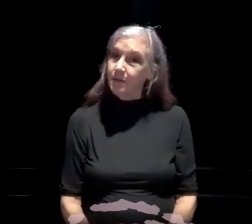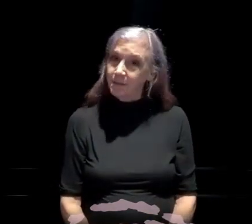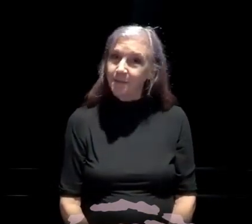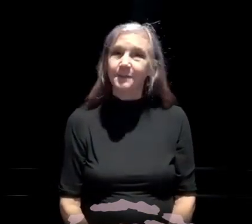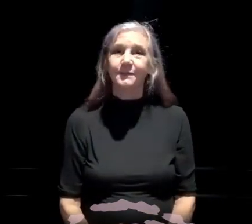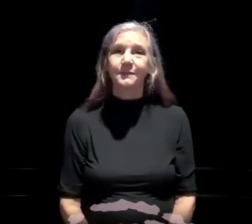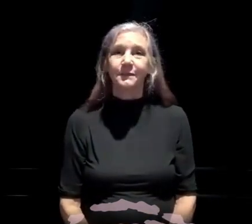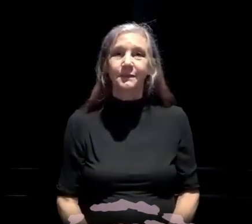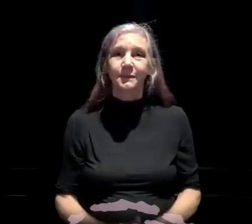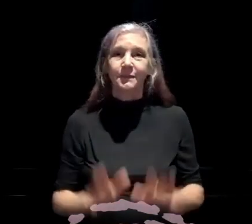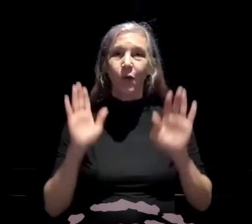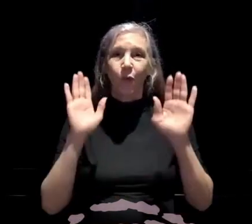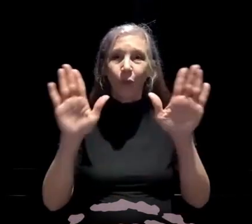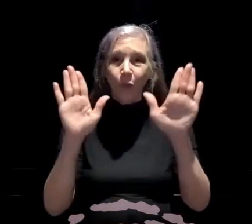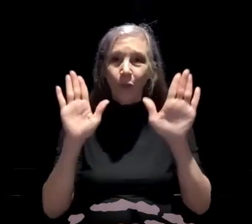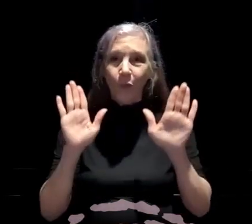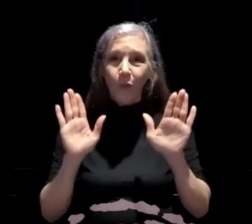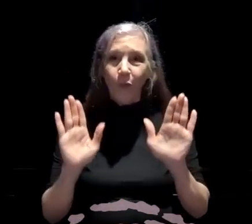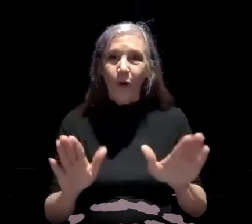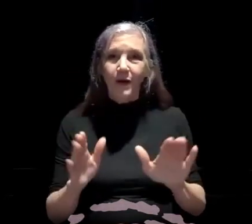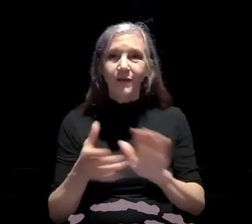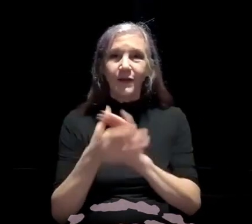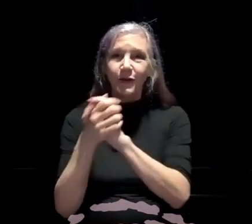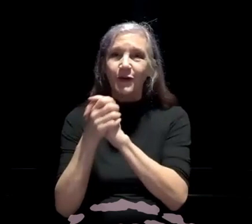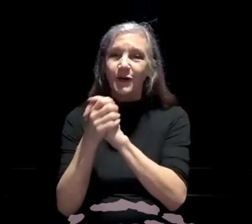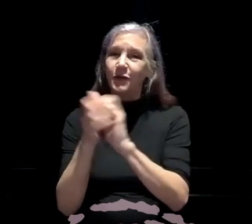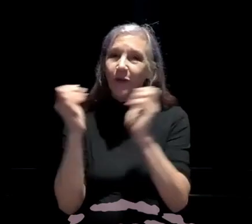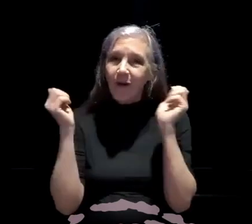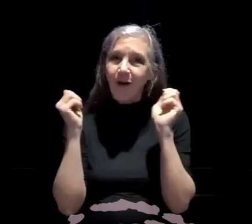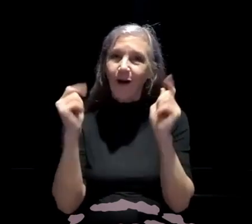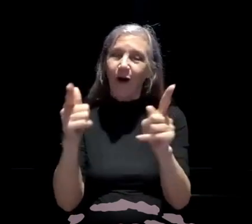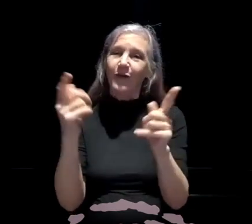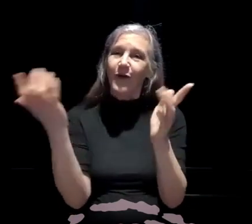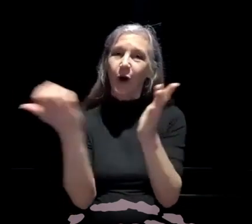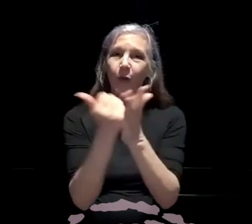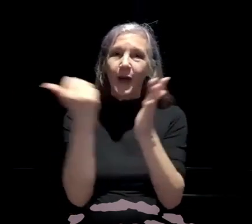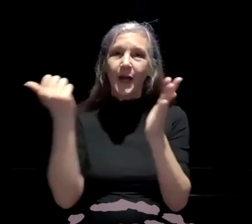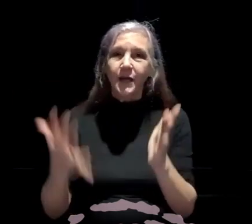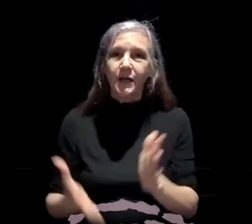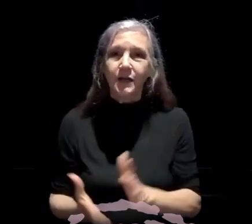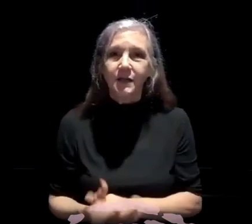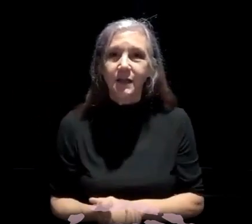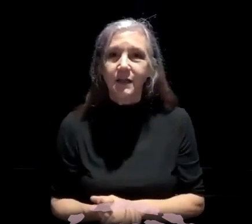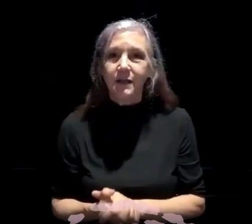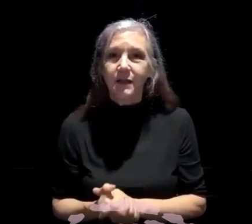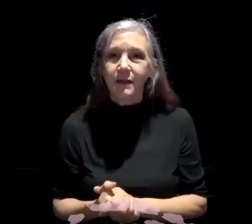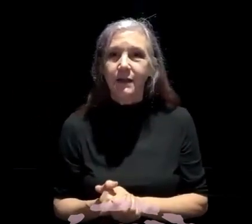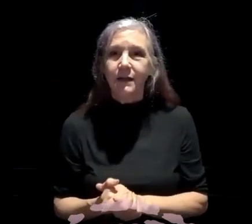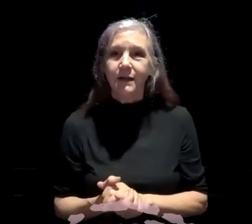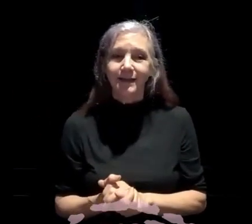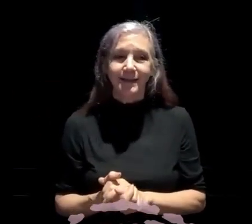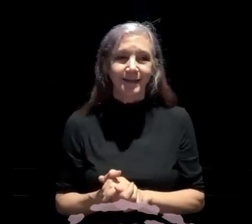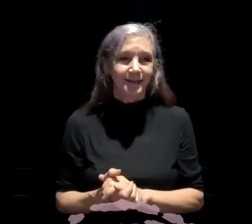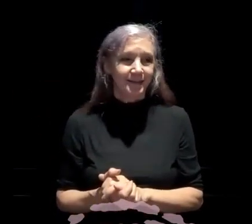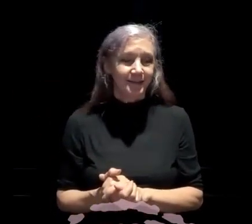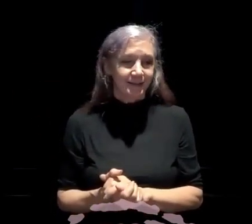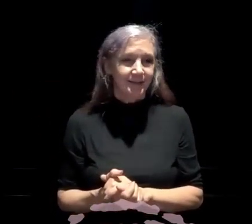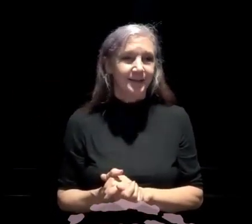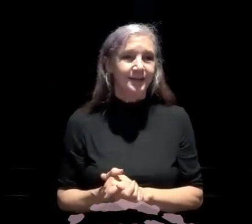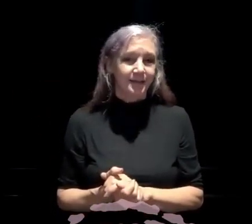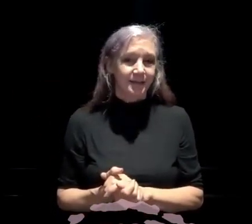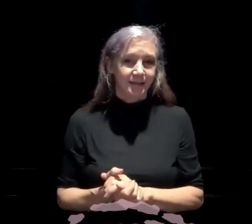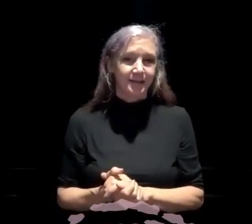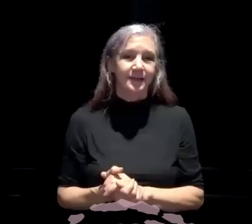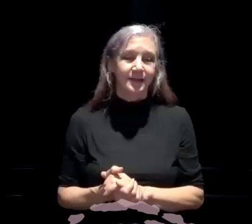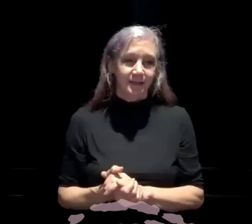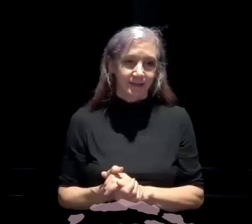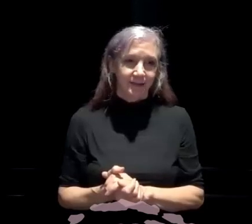Wonderful. Well, congratulations to all of our winners. Thank you so much for adding that lovely musical interlude in there.